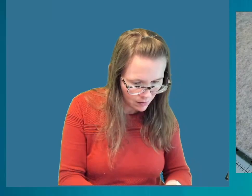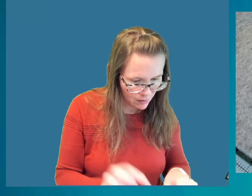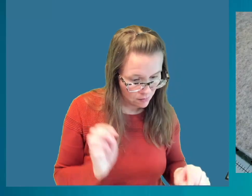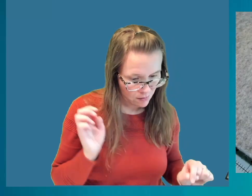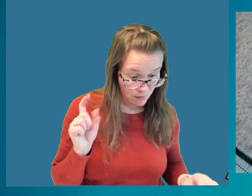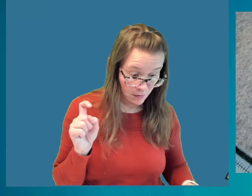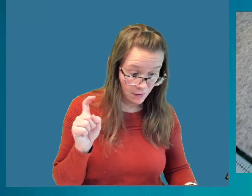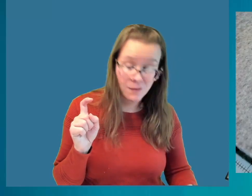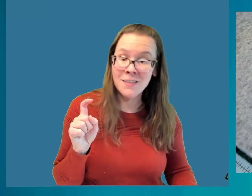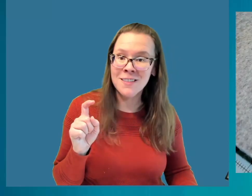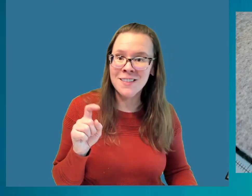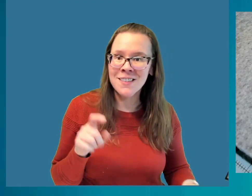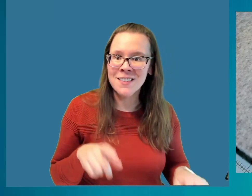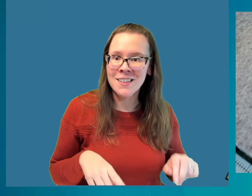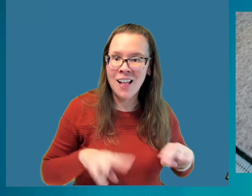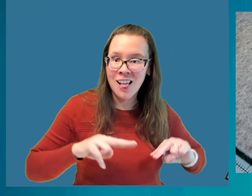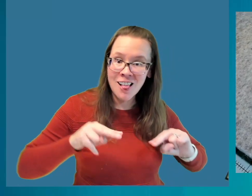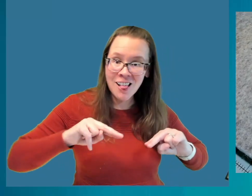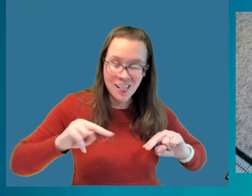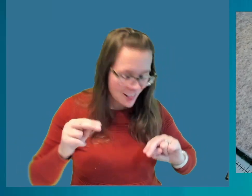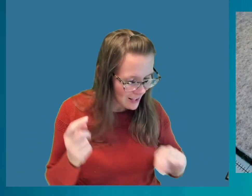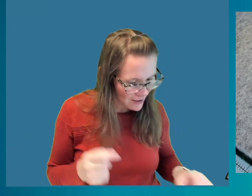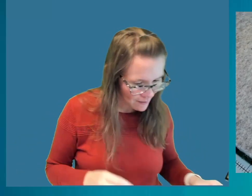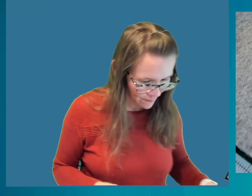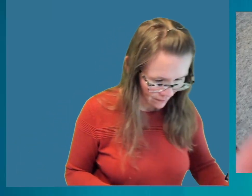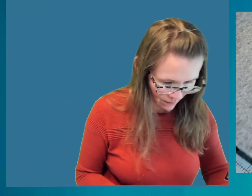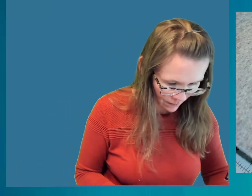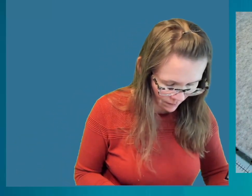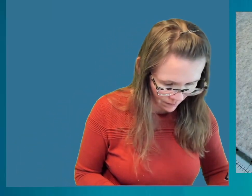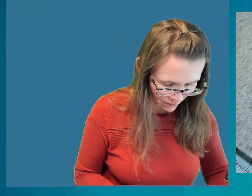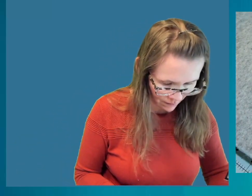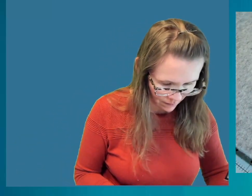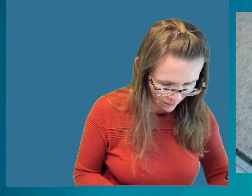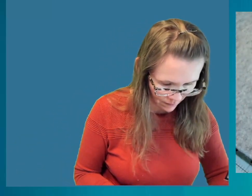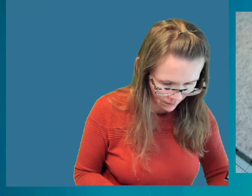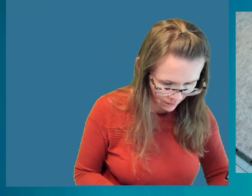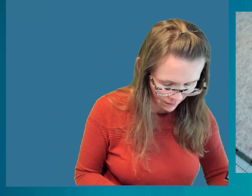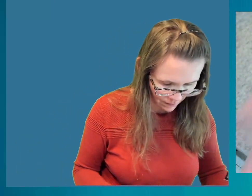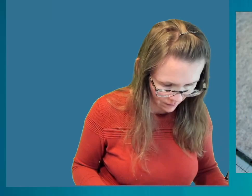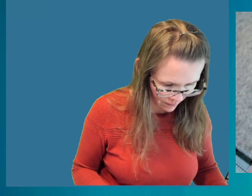add some movement, you know. Just kind of play with it until you feel like you like